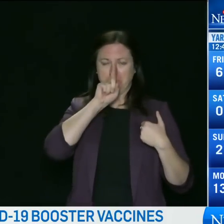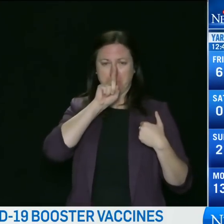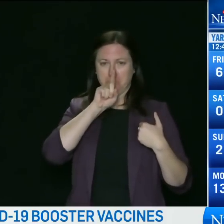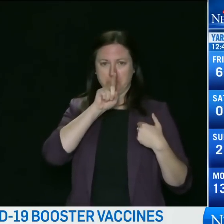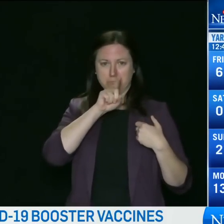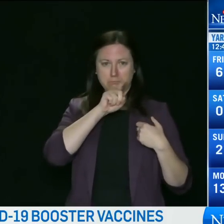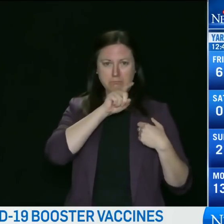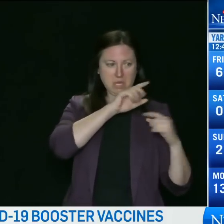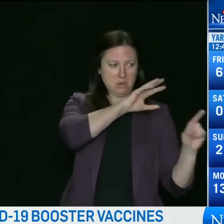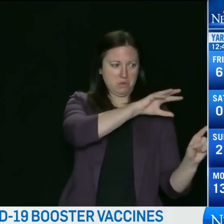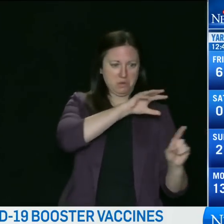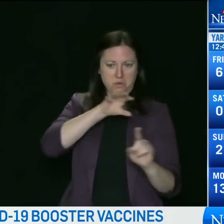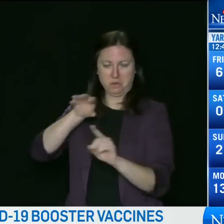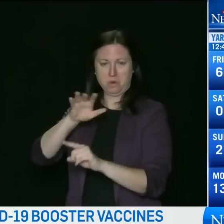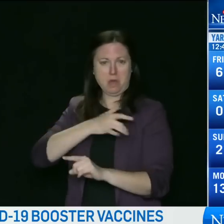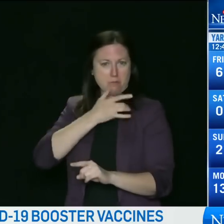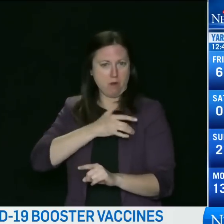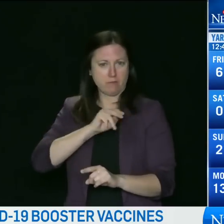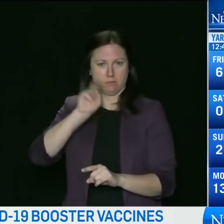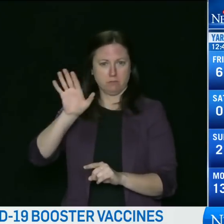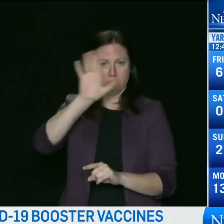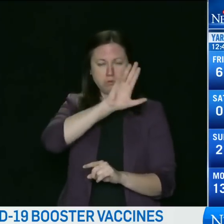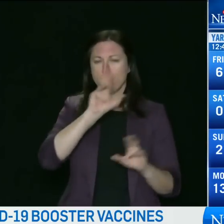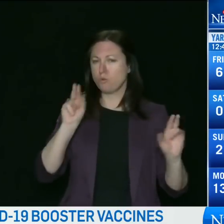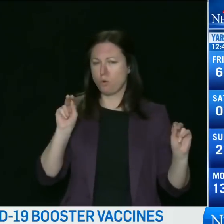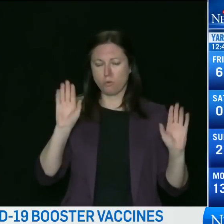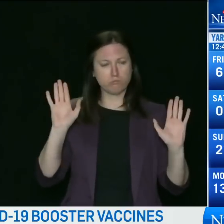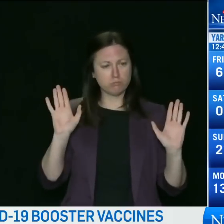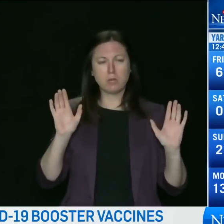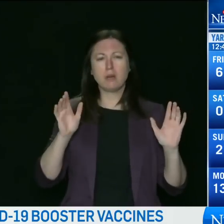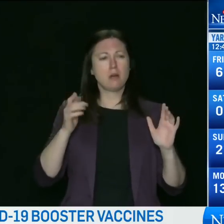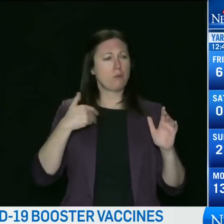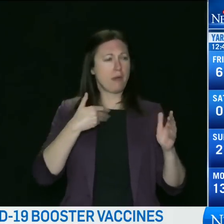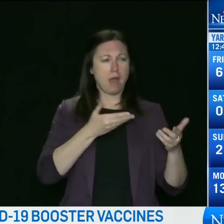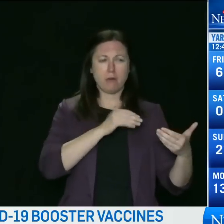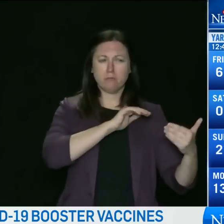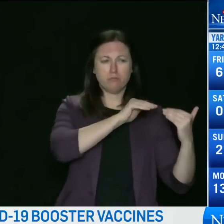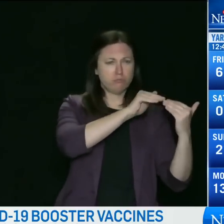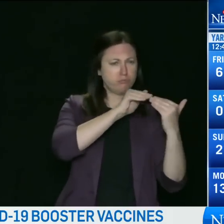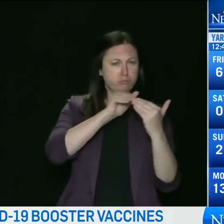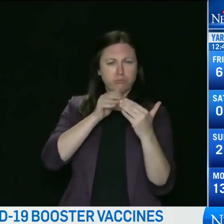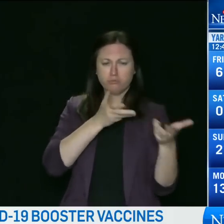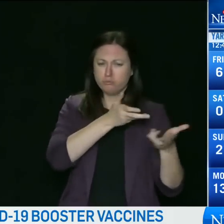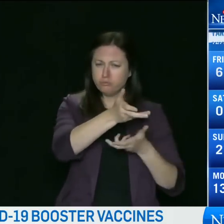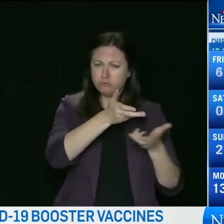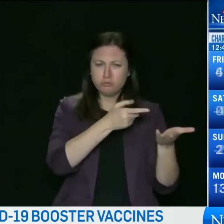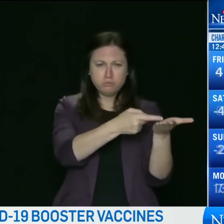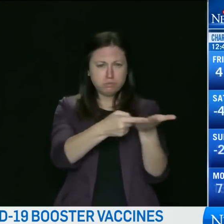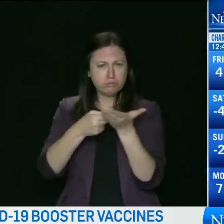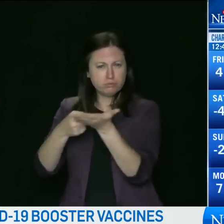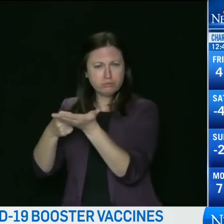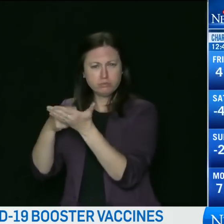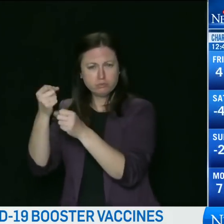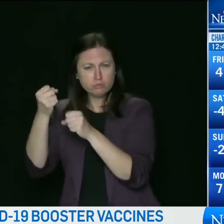29-YEAR-OLDS IS IT WHAT DO YOU TELL THE PROVINCES? Voice of Interpreter: I'M NOT GOING TO PERSONALLY SPEAK TO THE PROVINCES AND TERRITORIES. WE -- I WORK WITH COLLEAGUES.